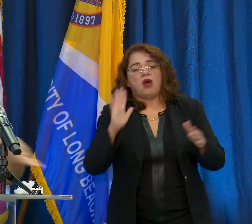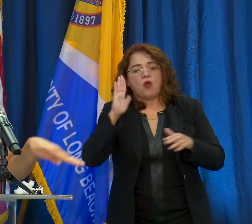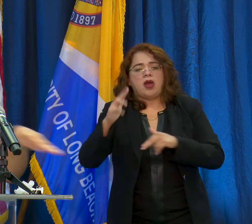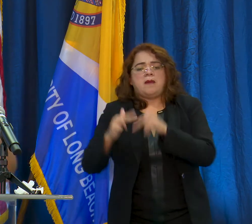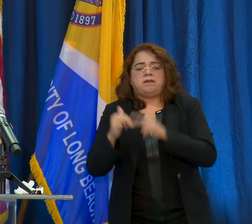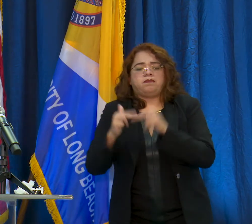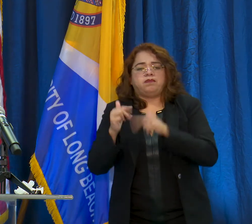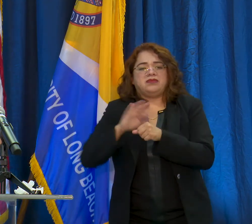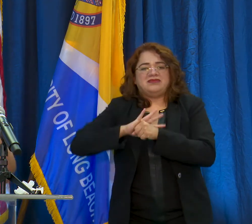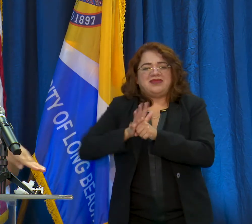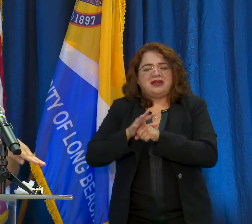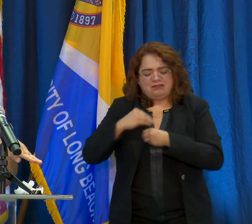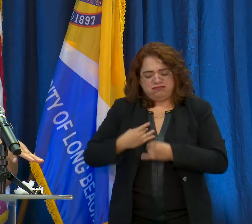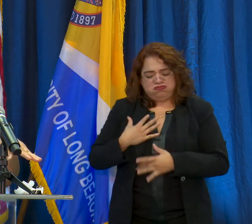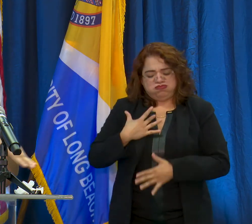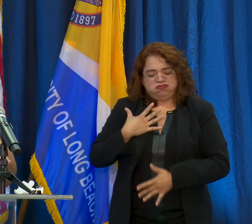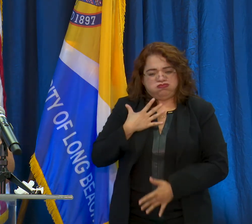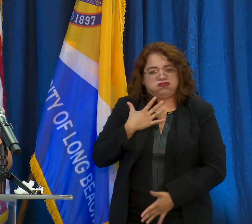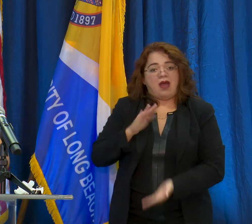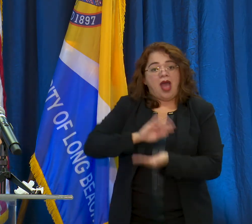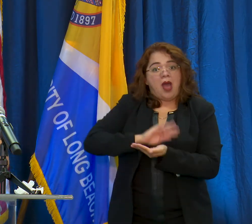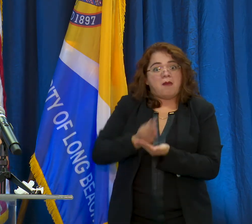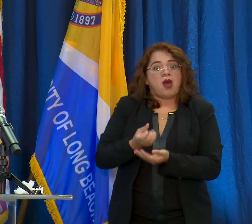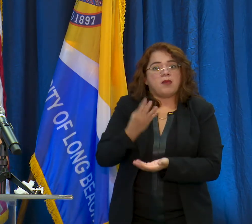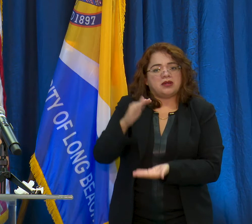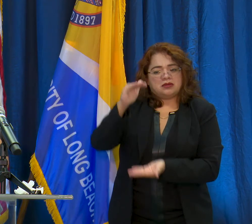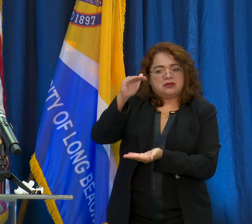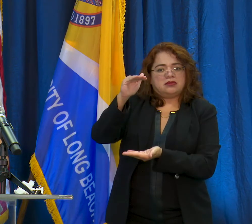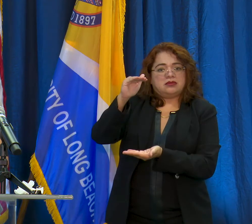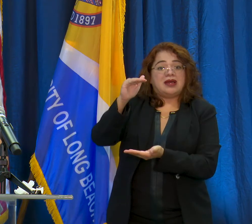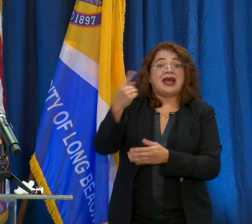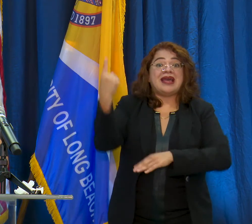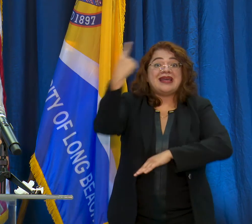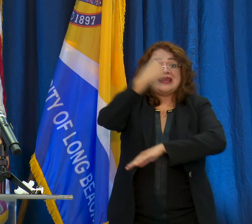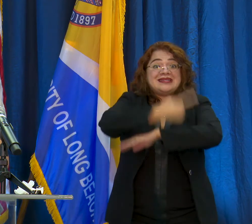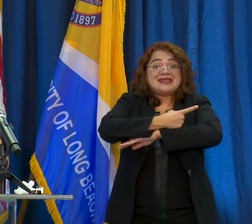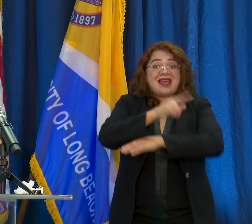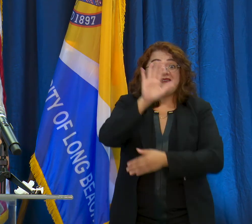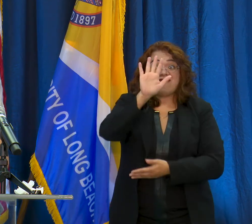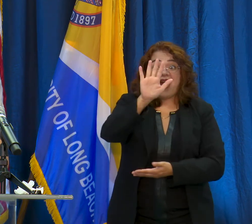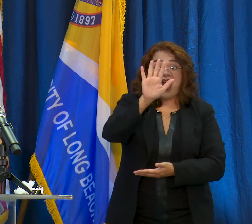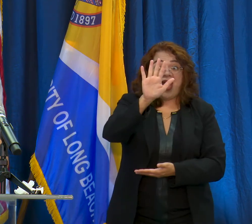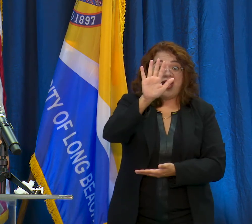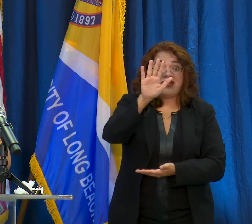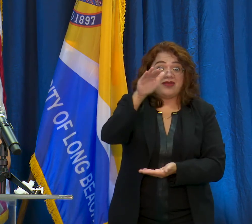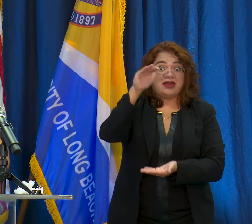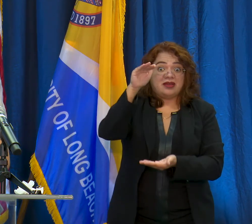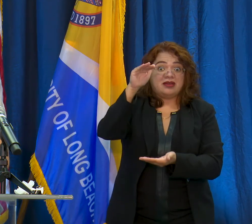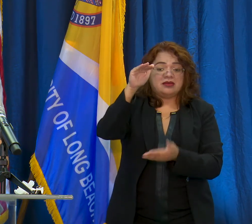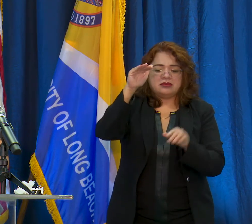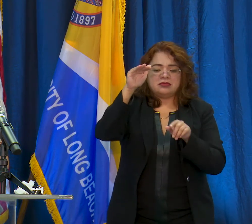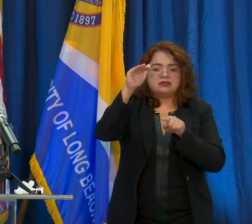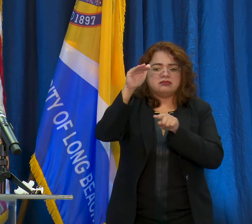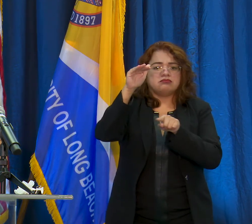that's going to be. Let's say you're at day 5 of your 14 day quarantine and you decide, oh I'm going to get a